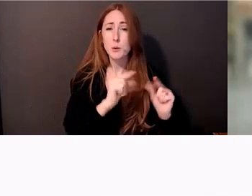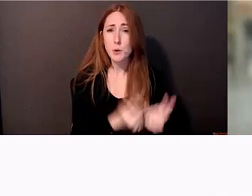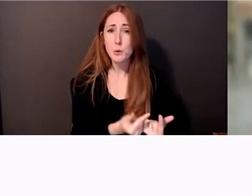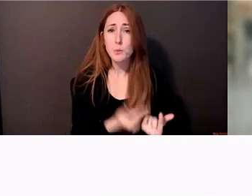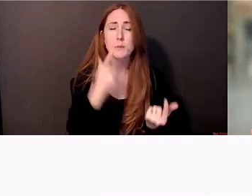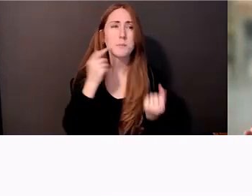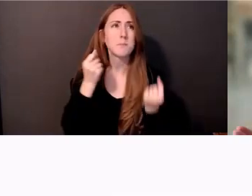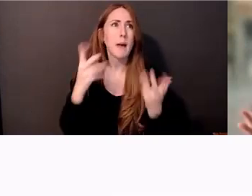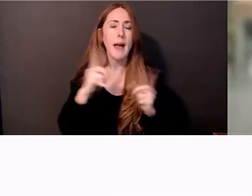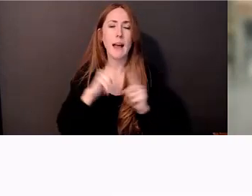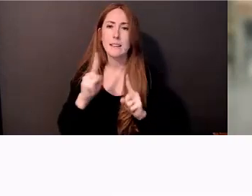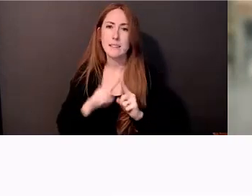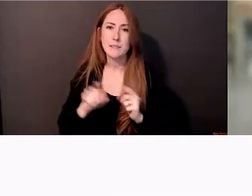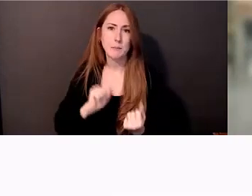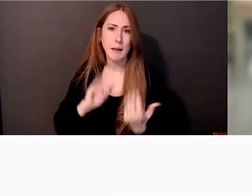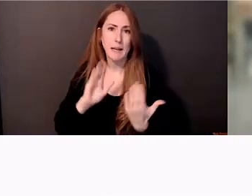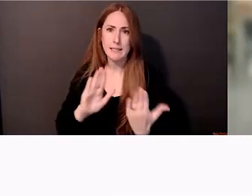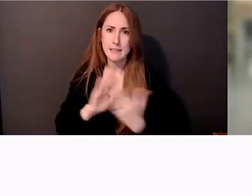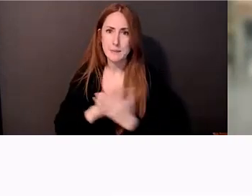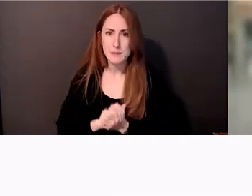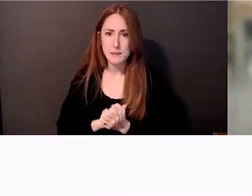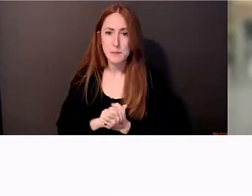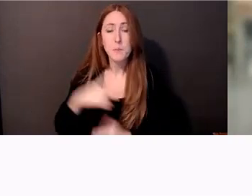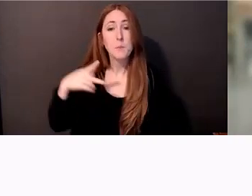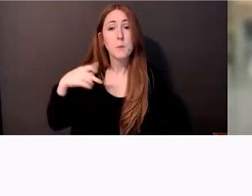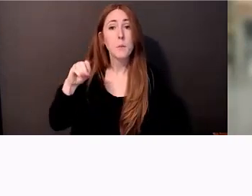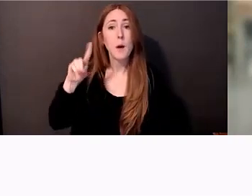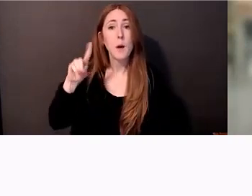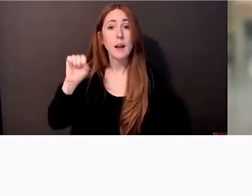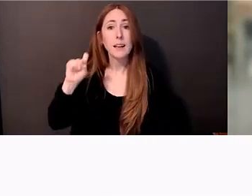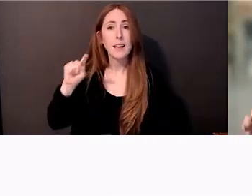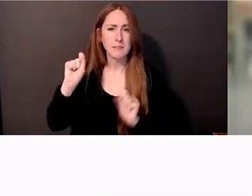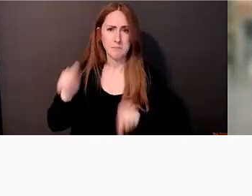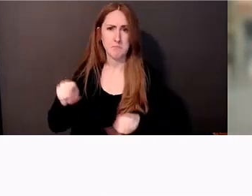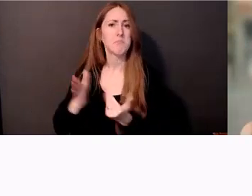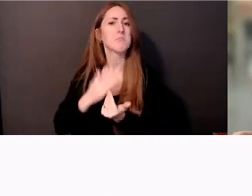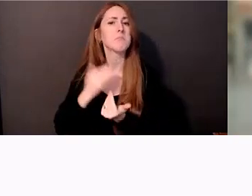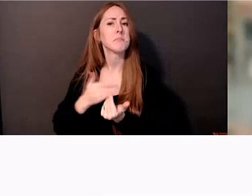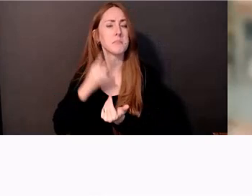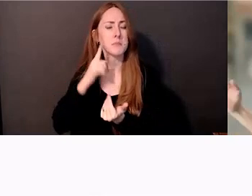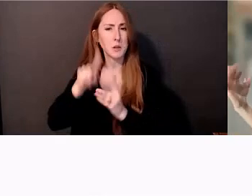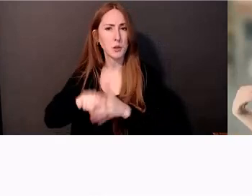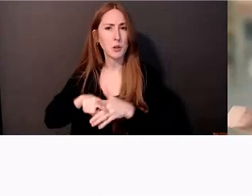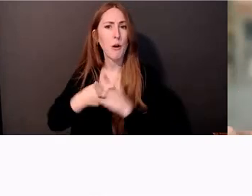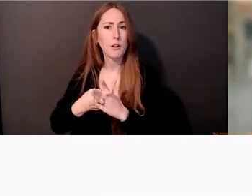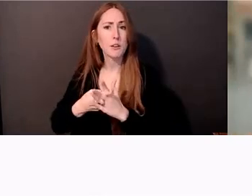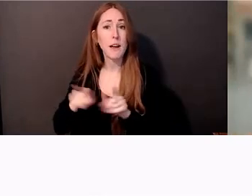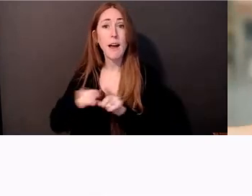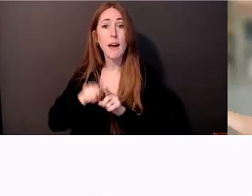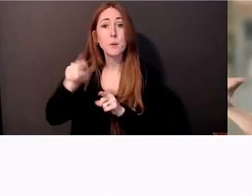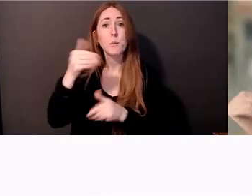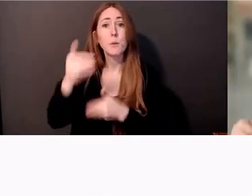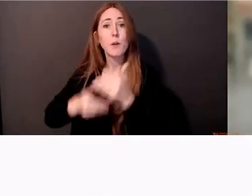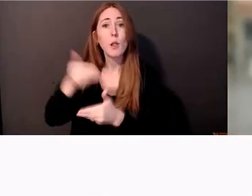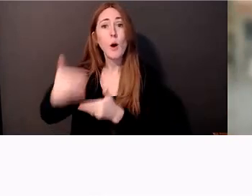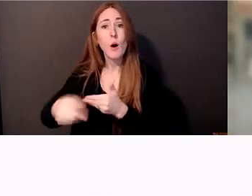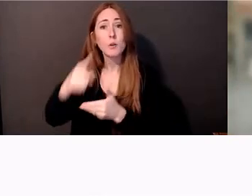And so podcasting can be easy to get started. And as you move along, you can actually grow your following